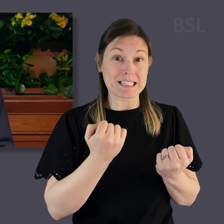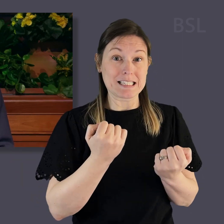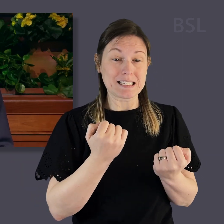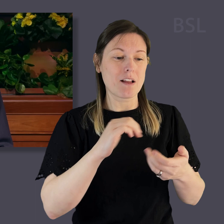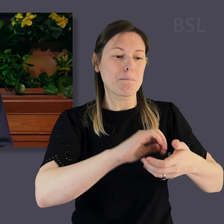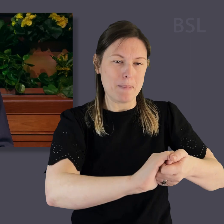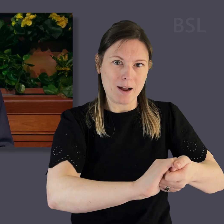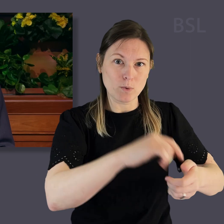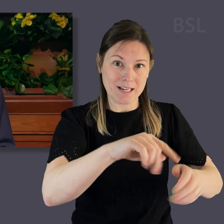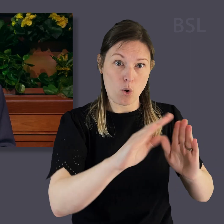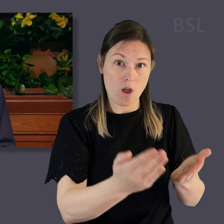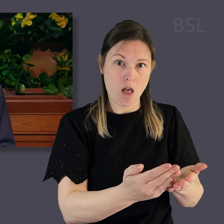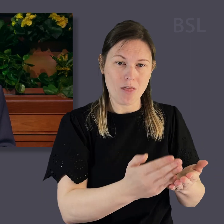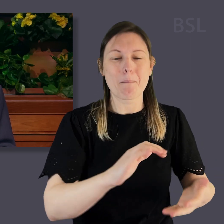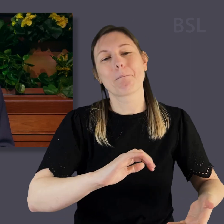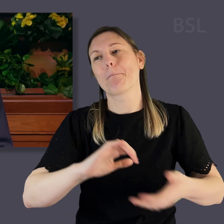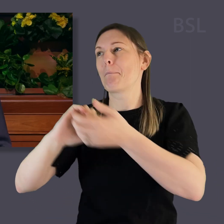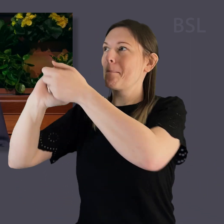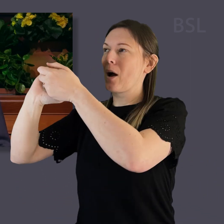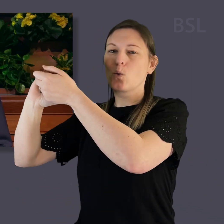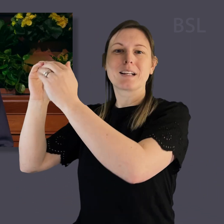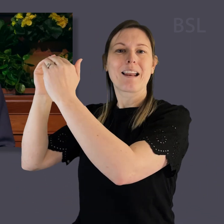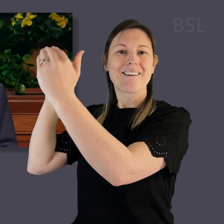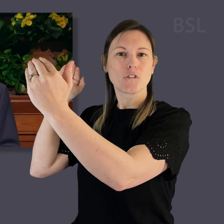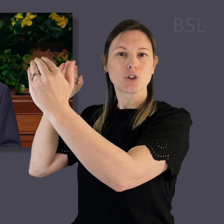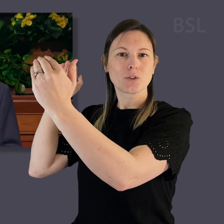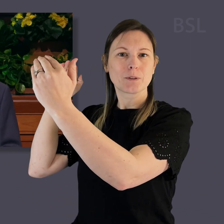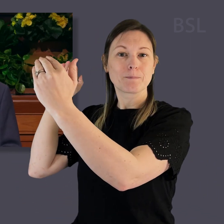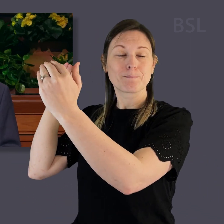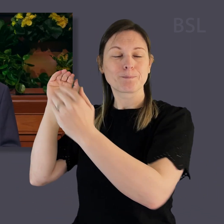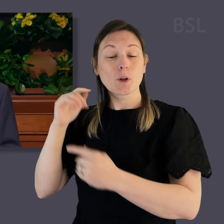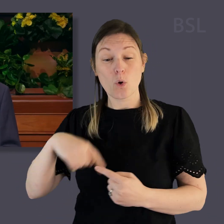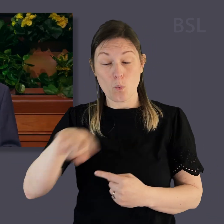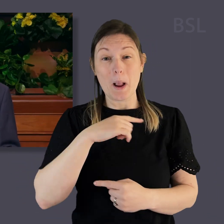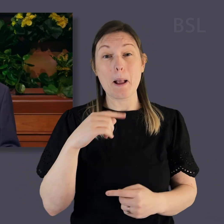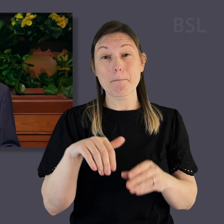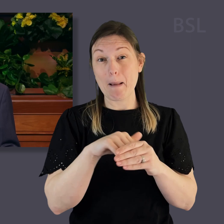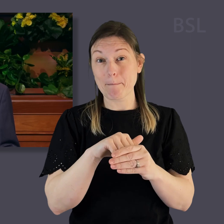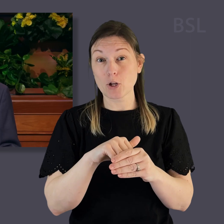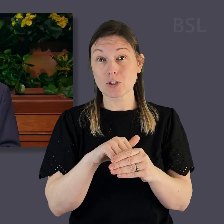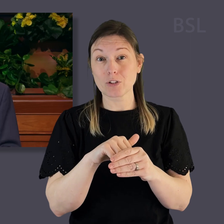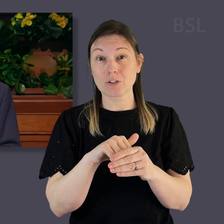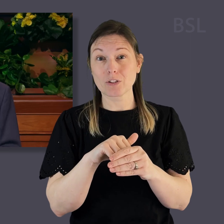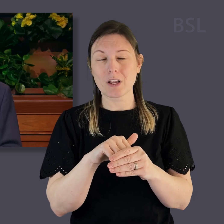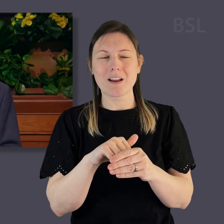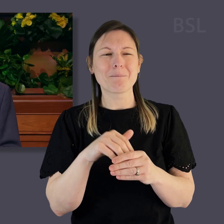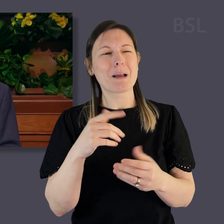would be bound in the heavens. As members of the church today, it could become easy for some of us